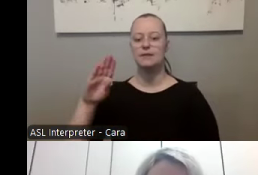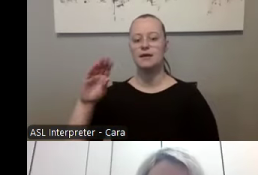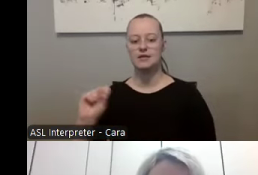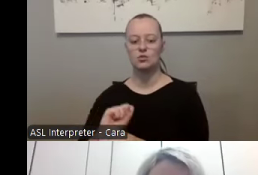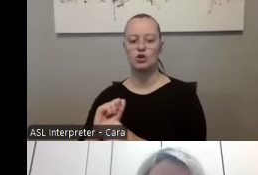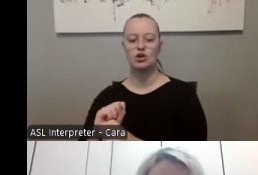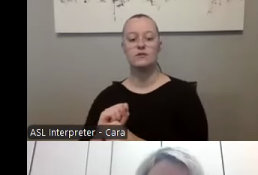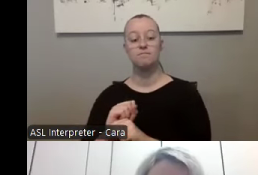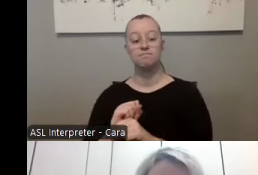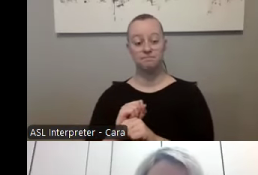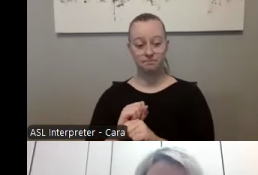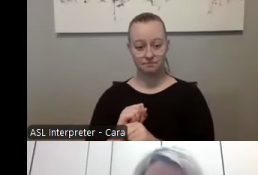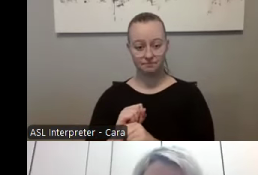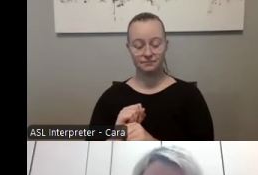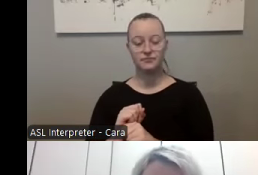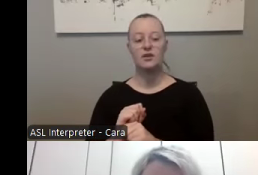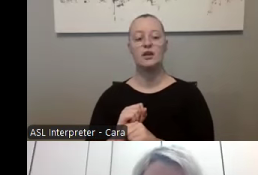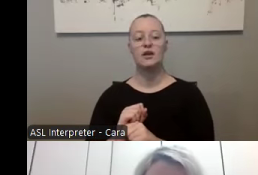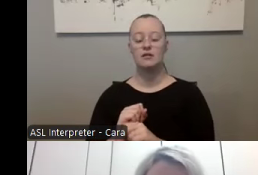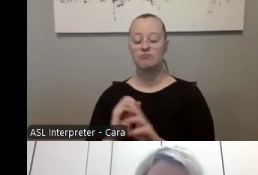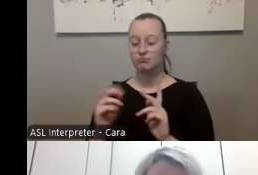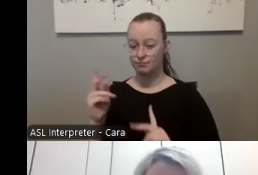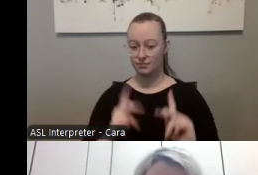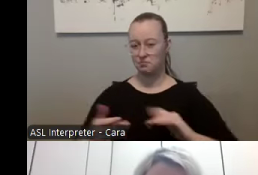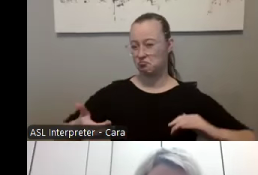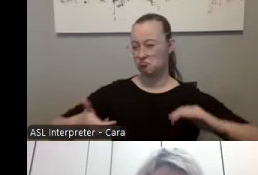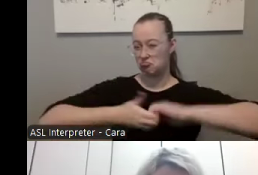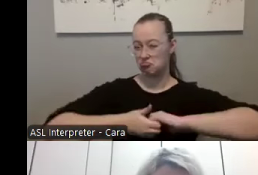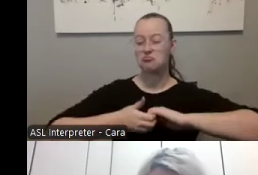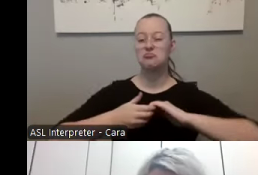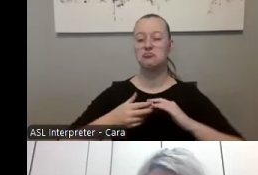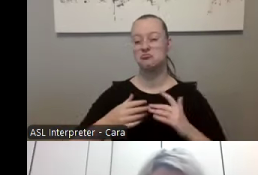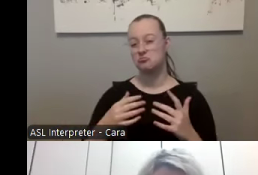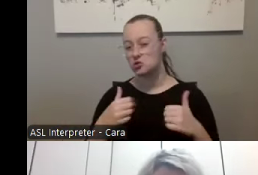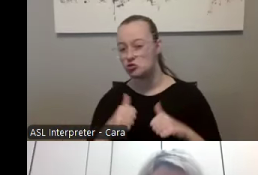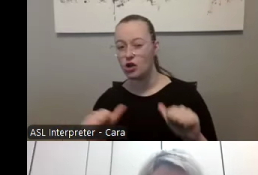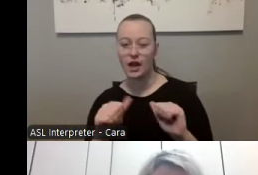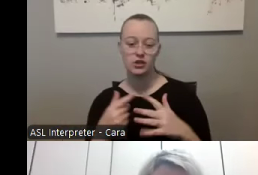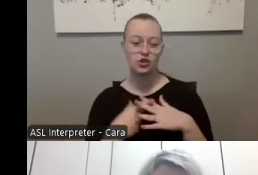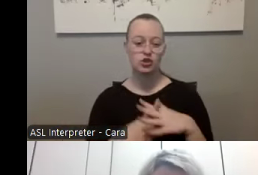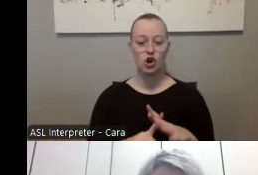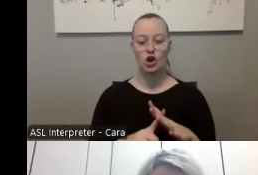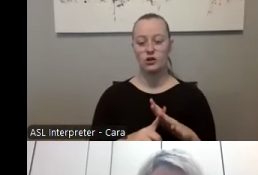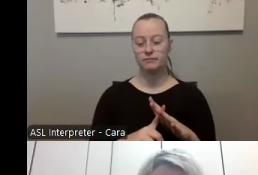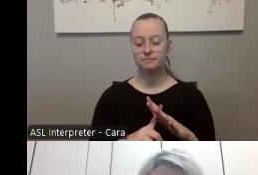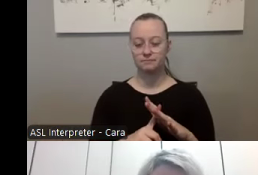Health Statistics are fielding a pilot study of workers providing services through entities that are included in the National